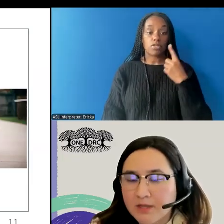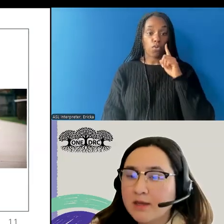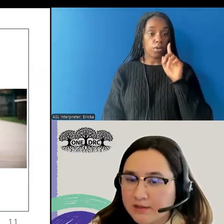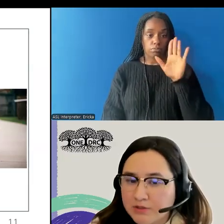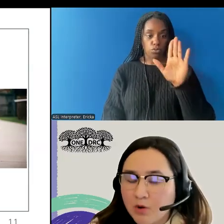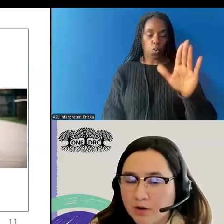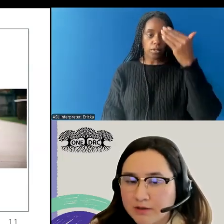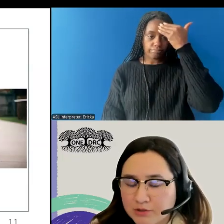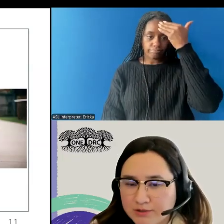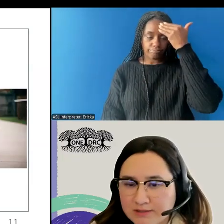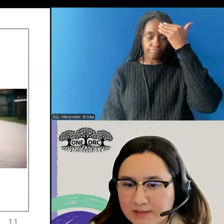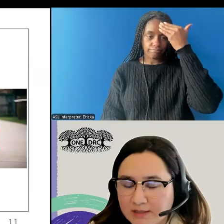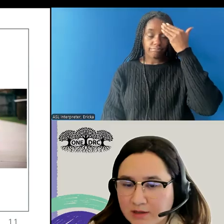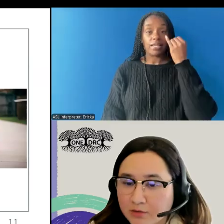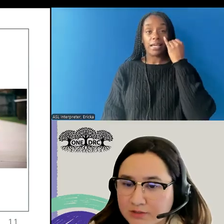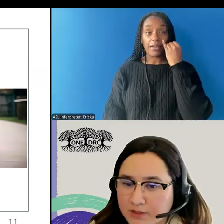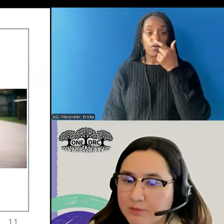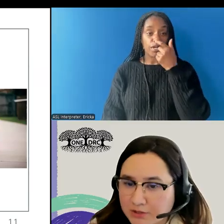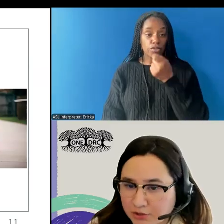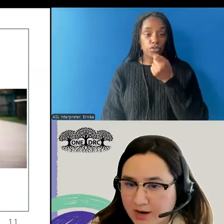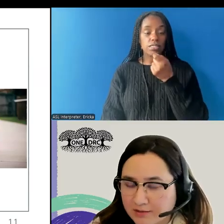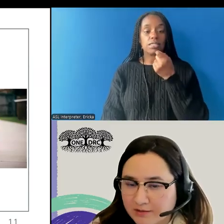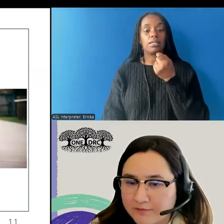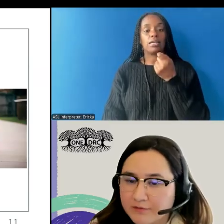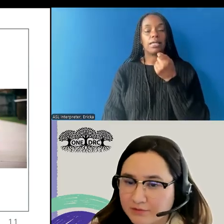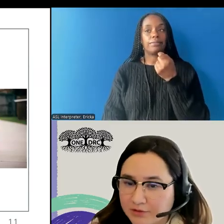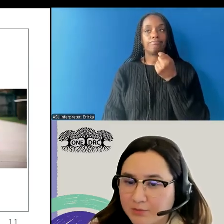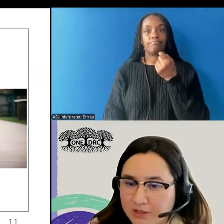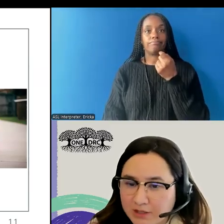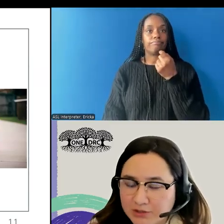In case you are interested in also keeping track of the communication